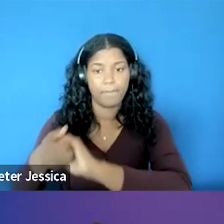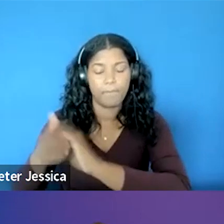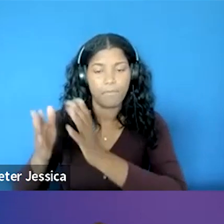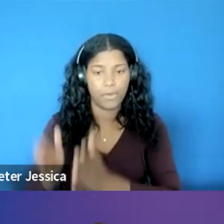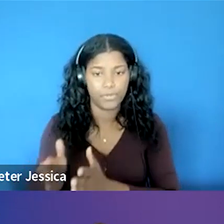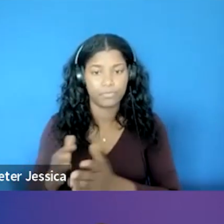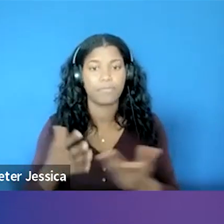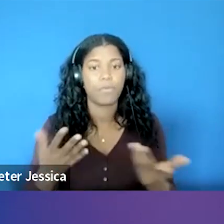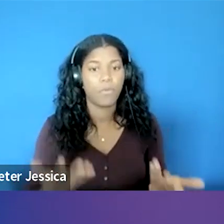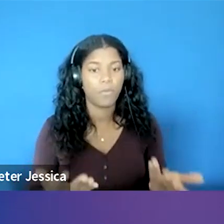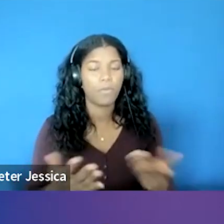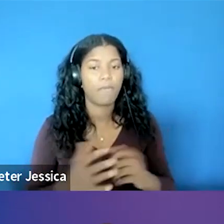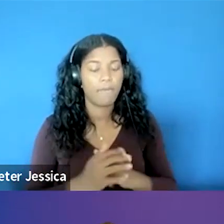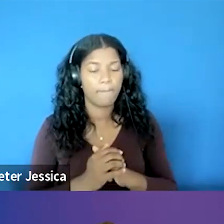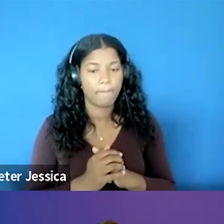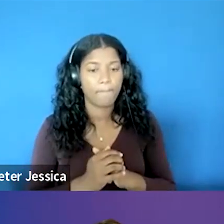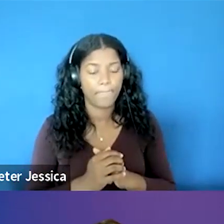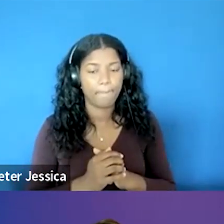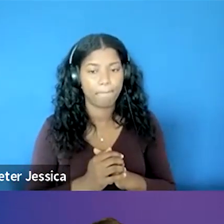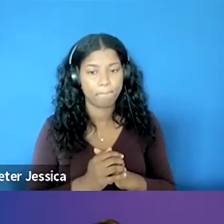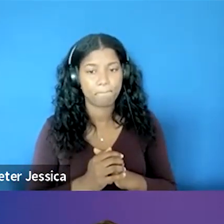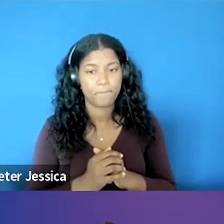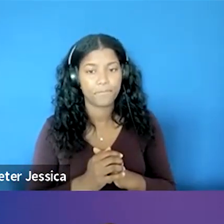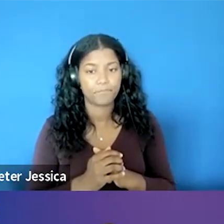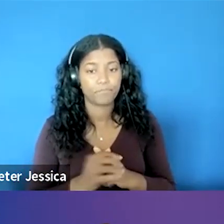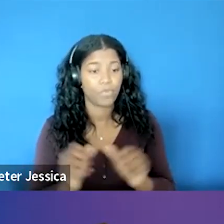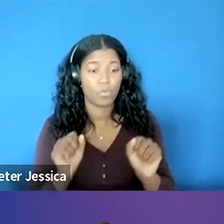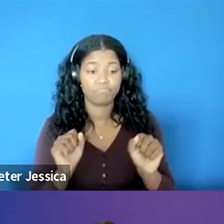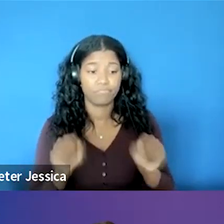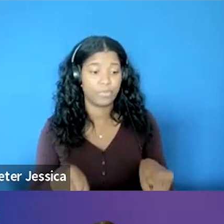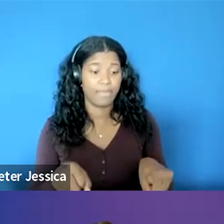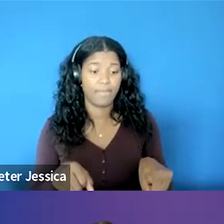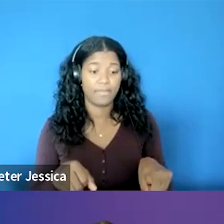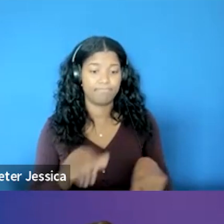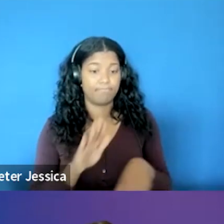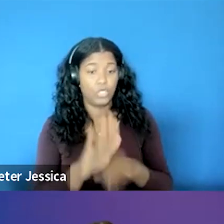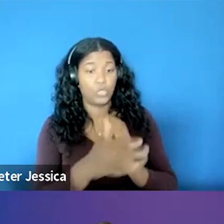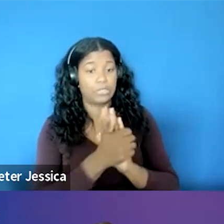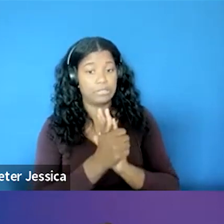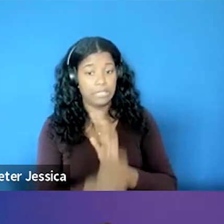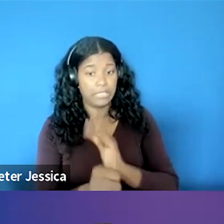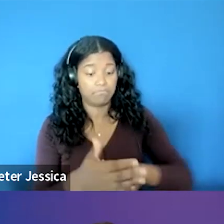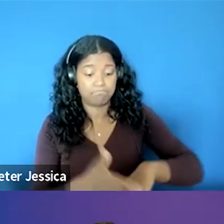Or, you can just really tune up and get those cutting edge techniques, because biology